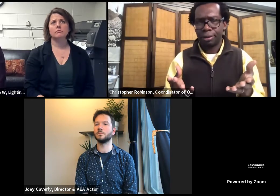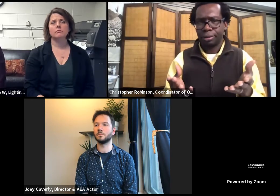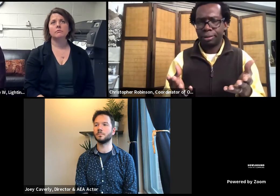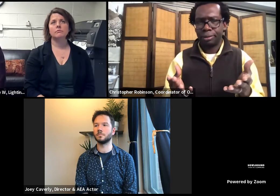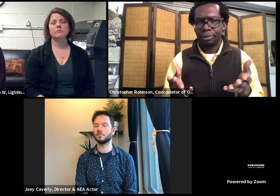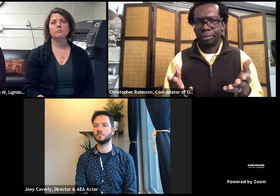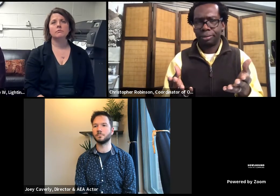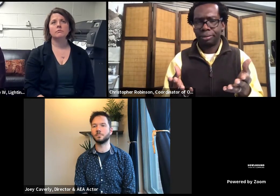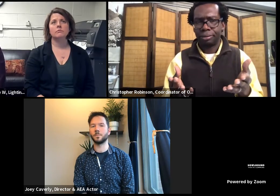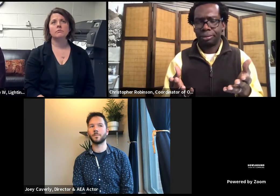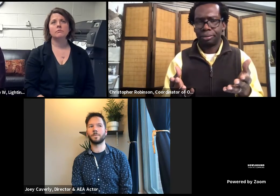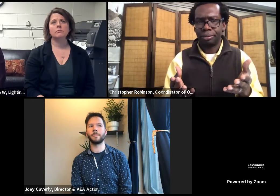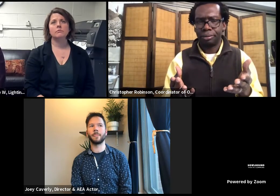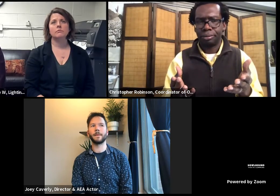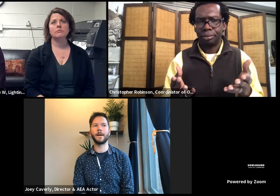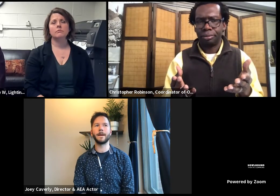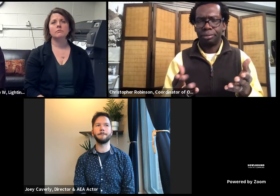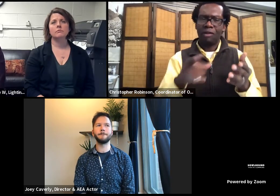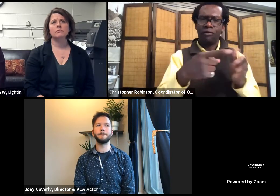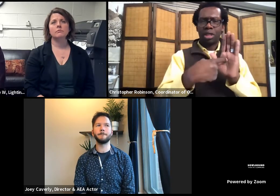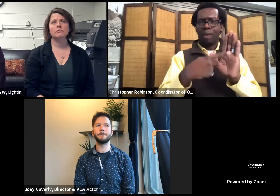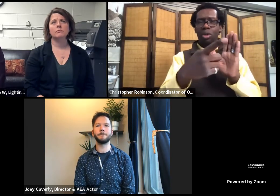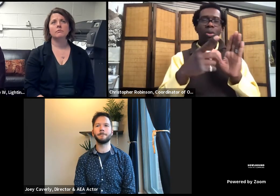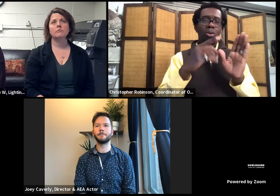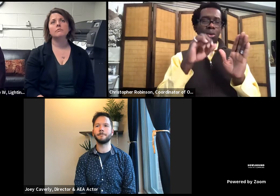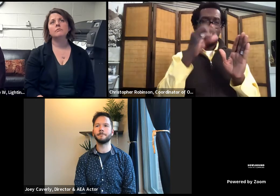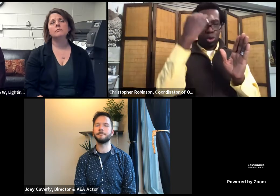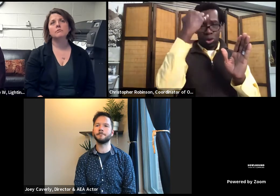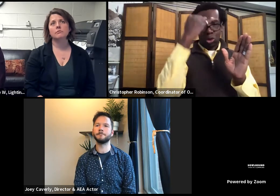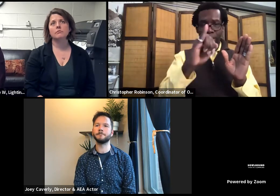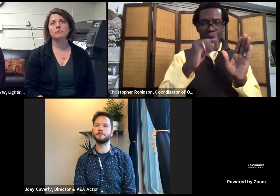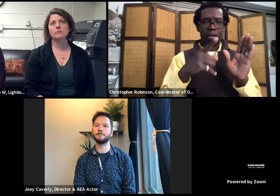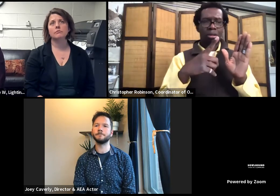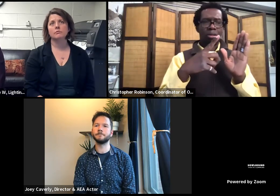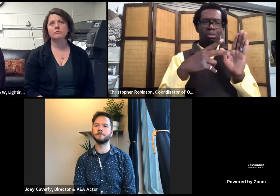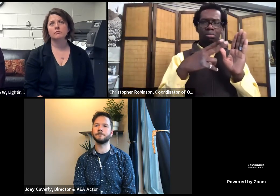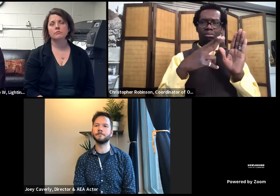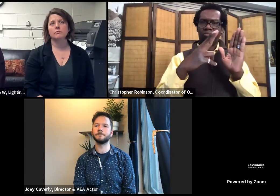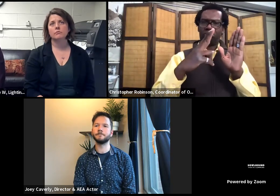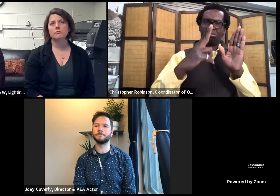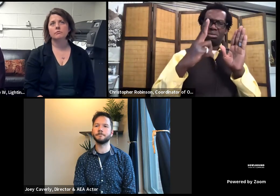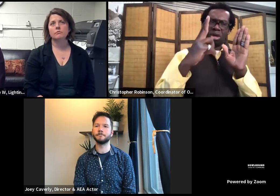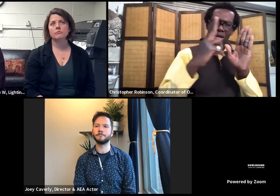as a deaf artist dealing with interpreters. A good example would be Joey's talking